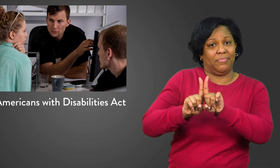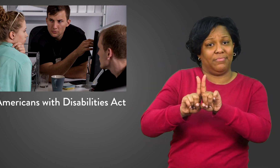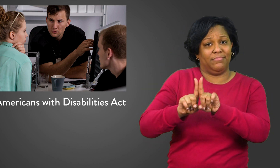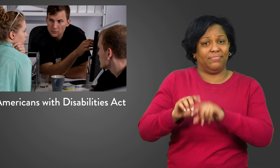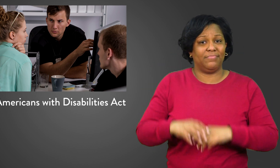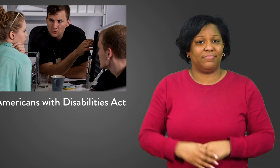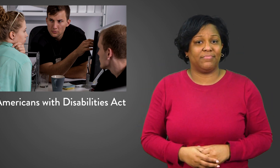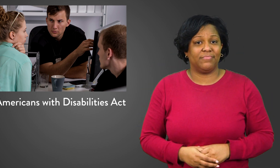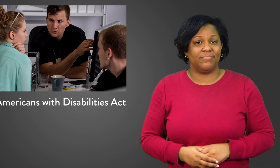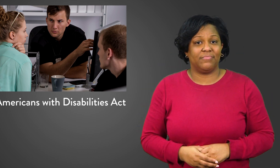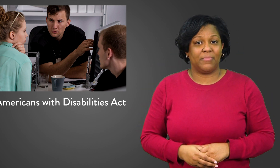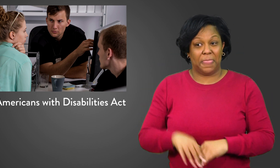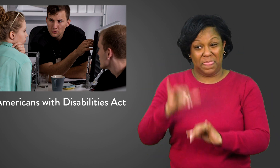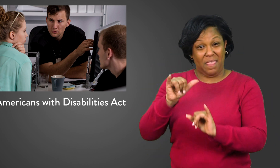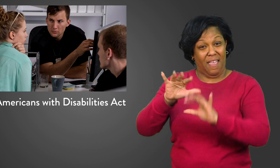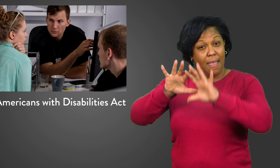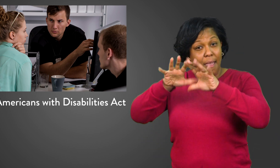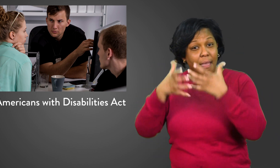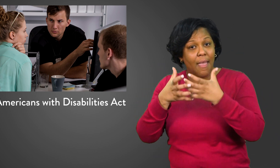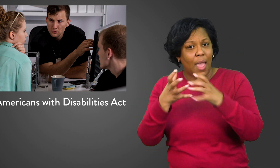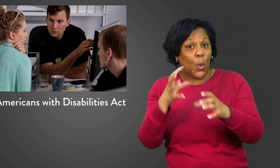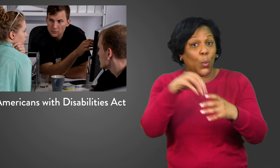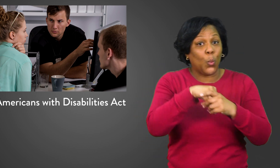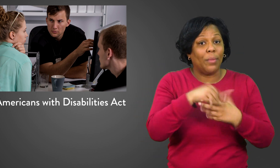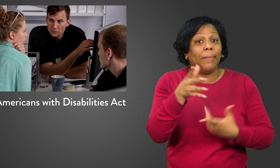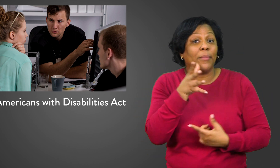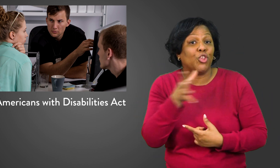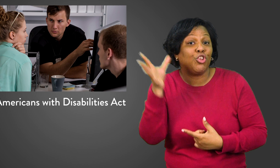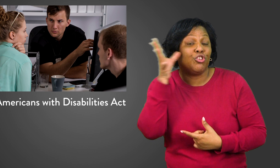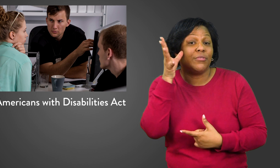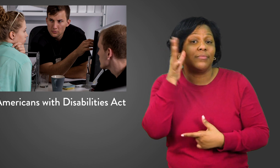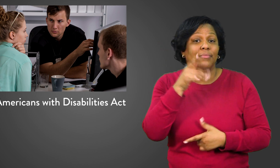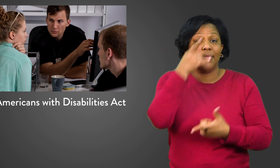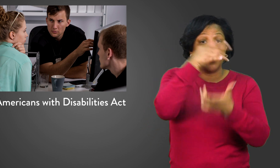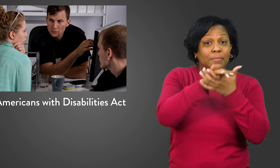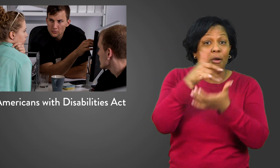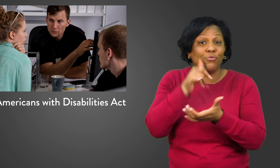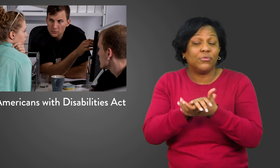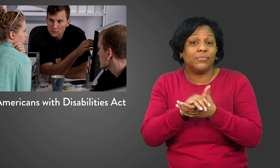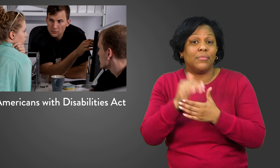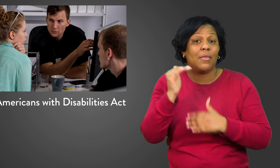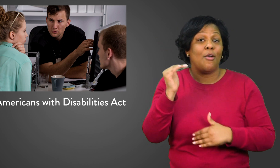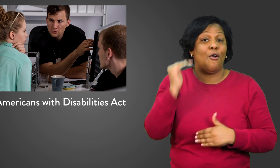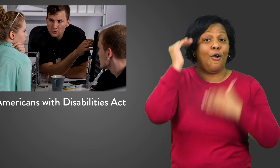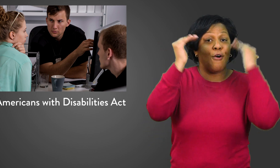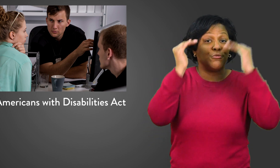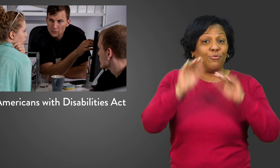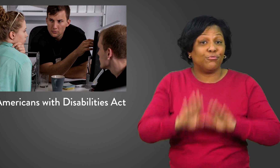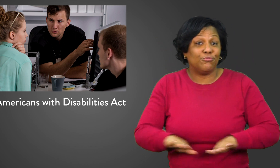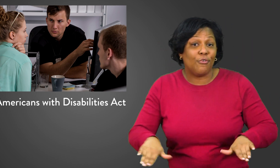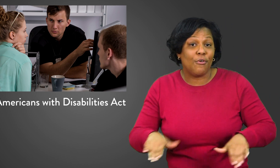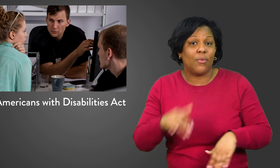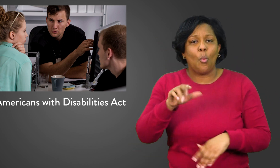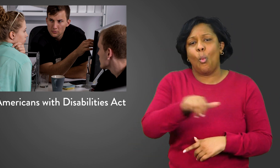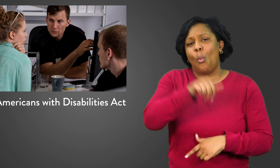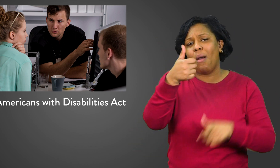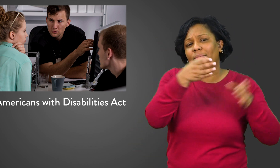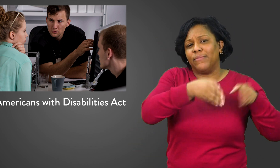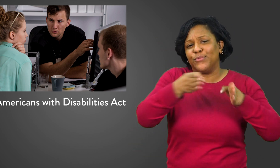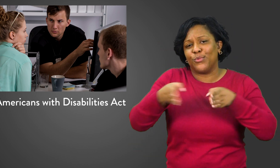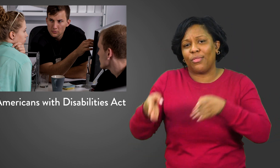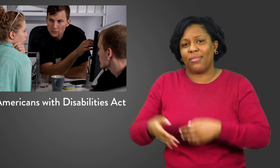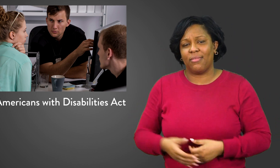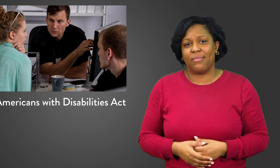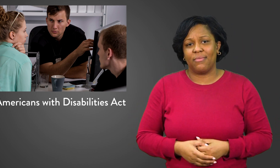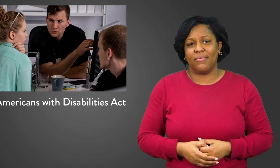This includes a parent, spouse, adult child, or other individual.